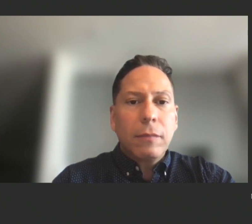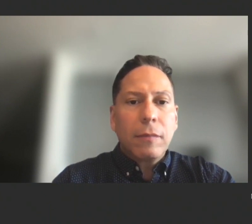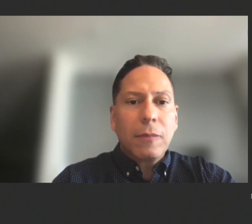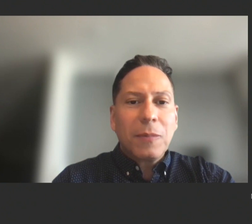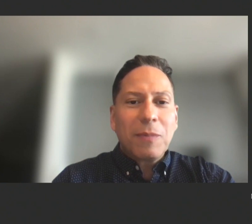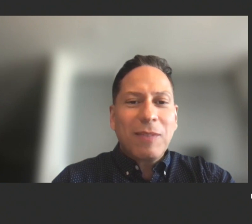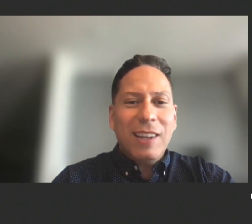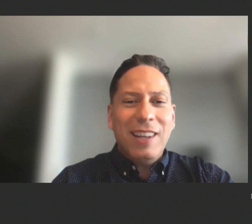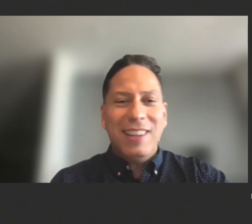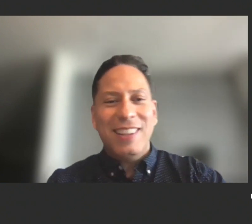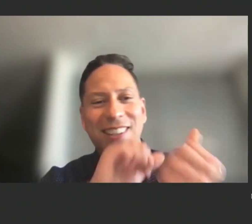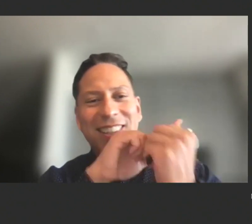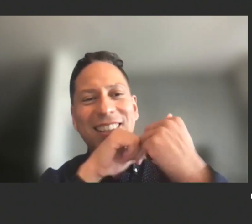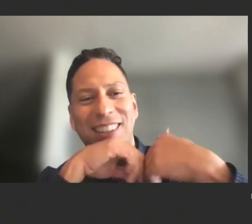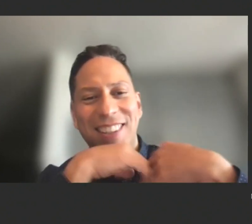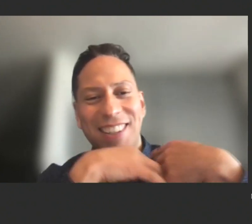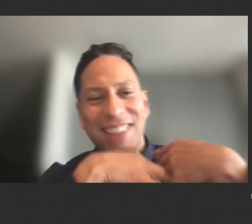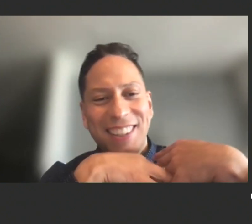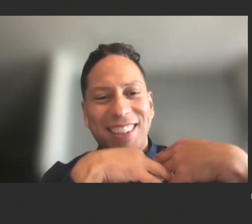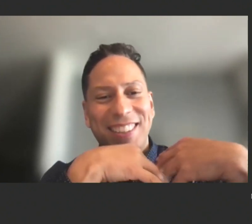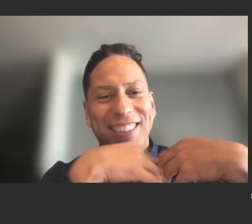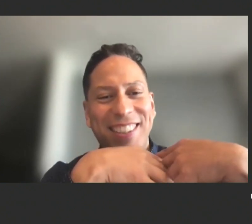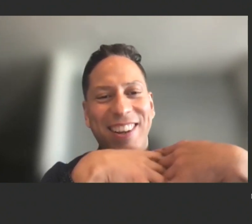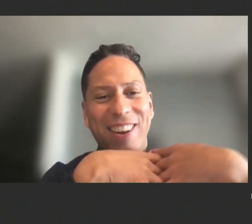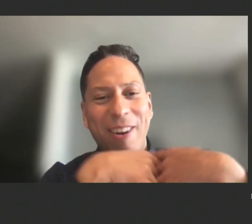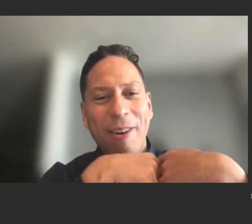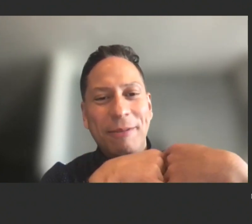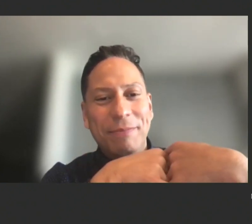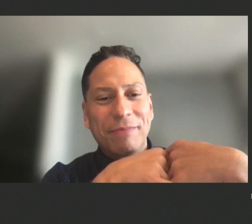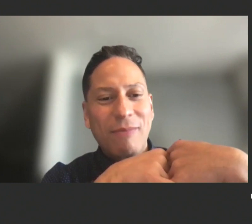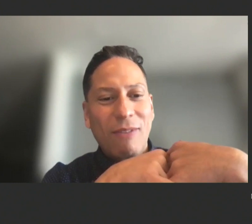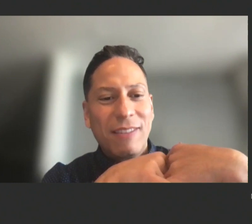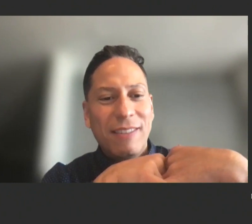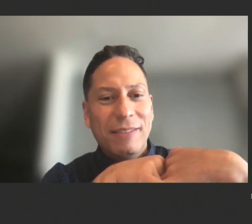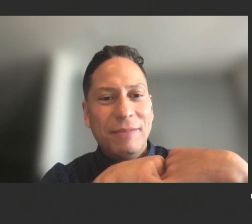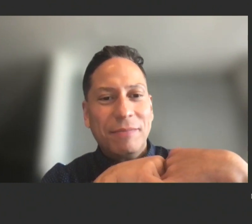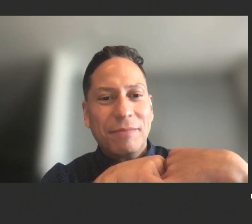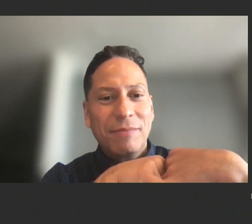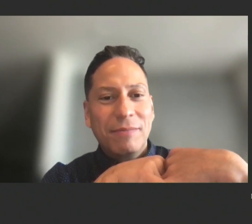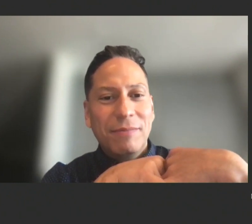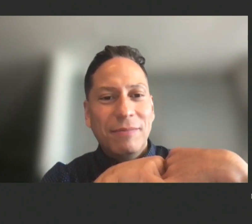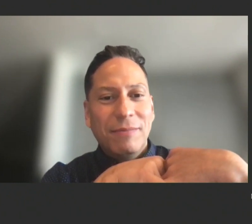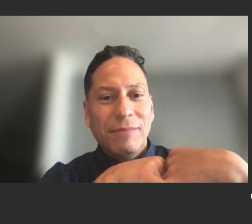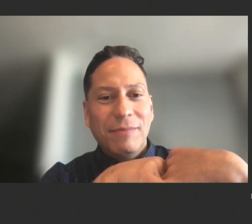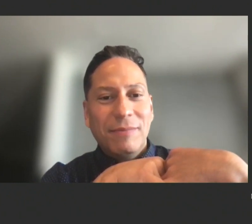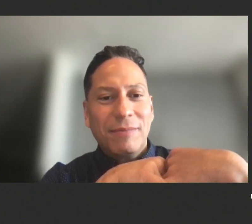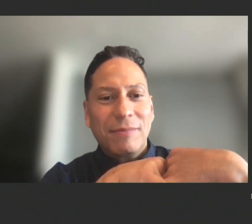Marlene McNeese: And I will defer first to Dr. Harrison. And it looks like you want to make some closing comments.